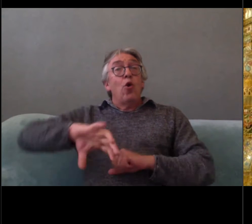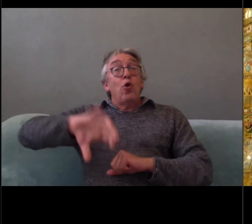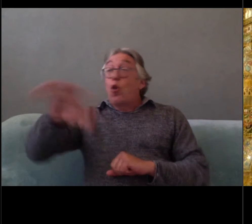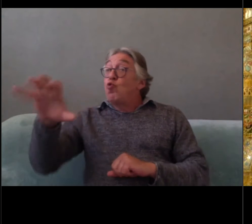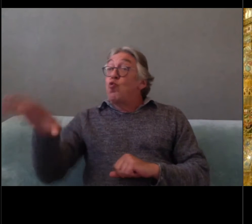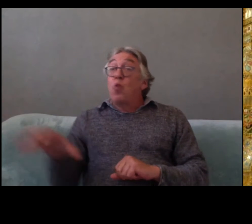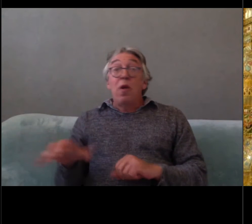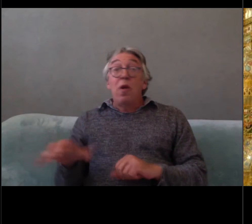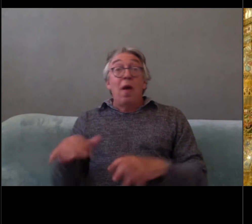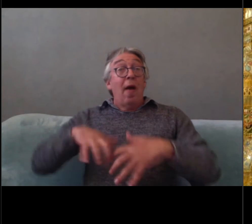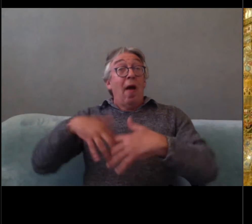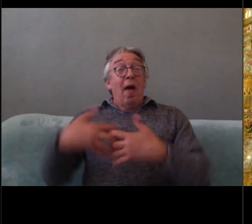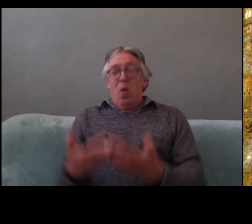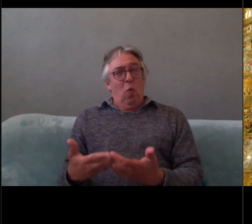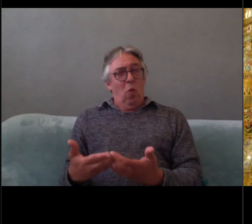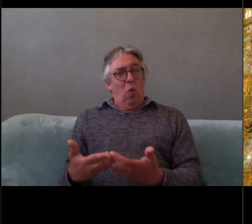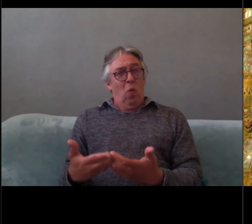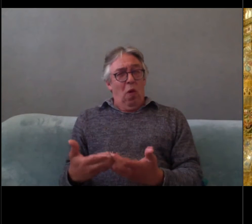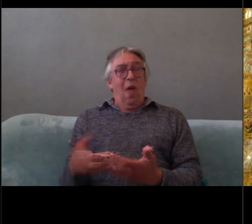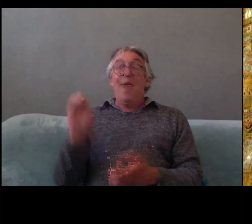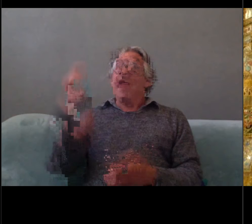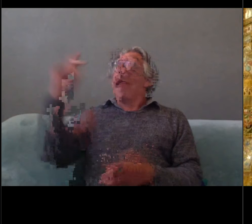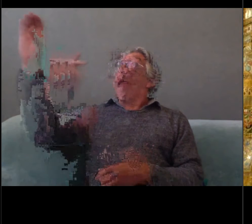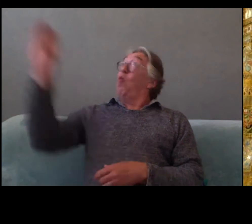in the negotiations in the future programming period